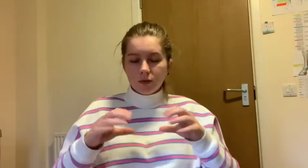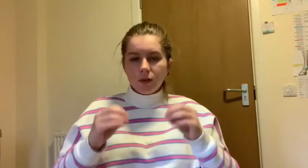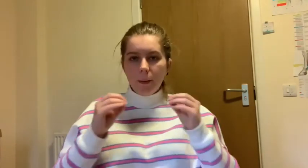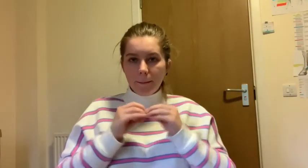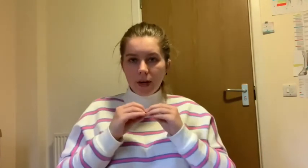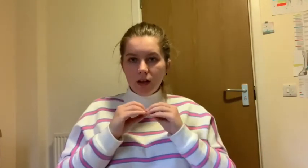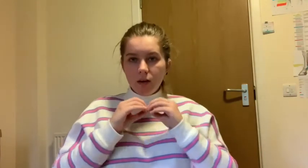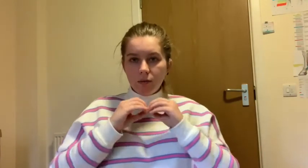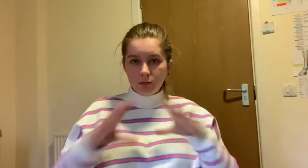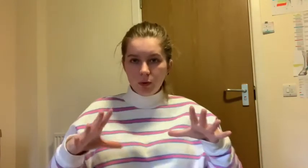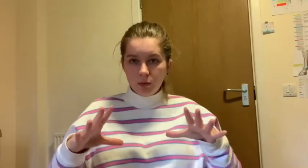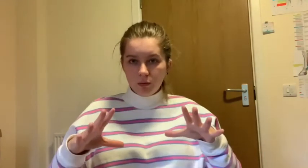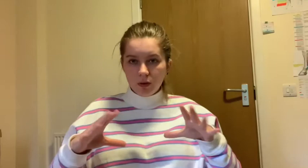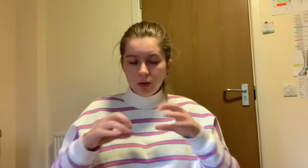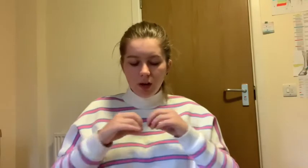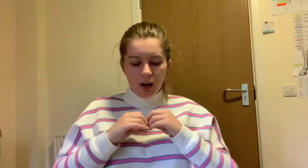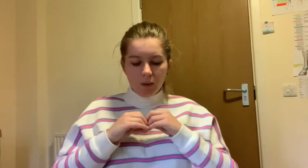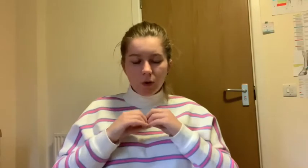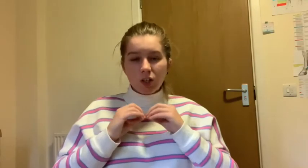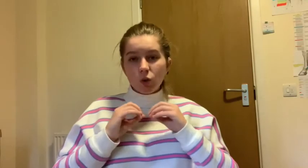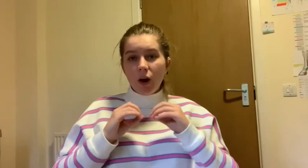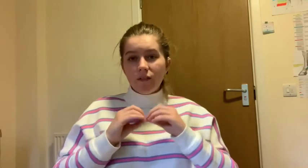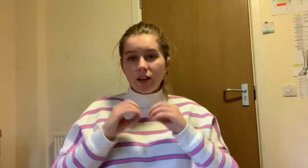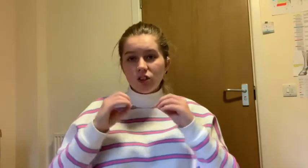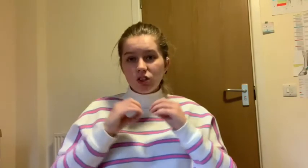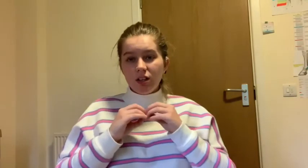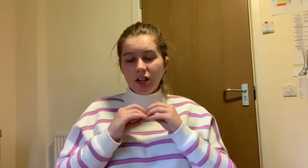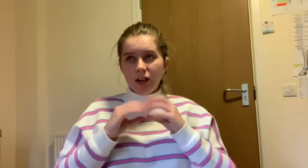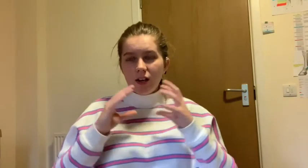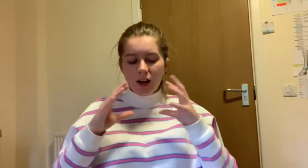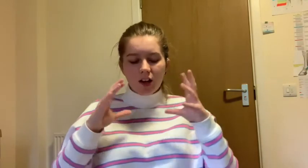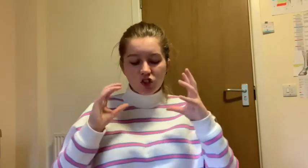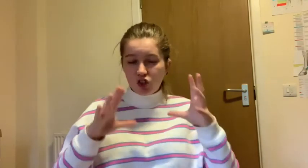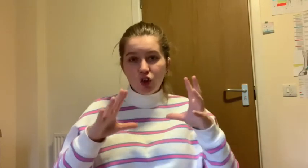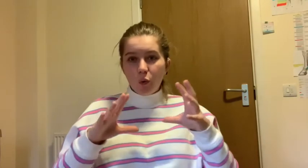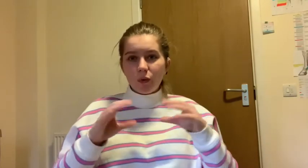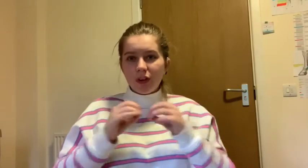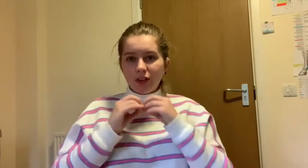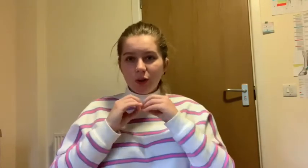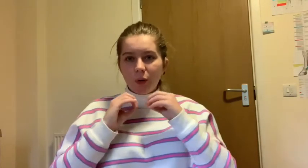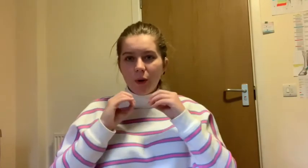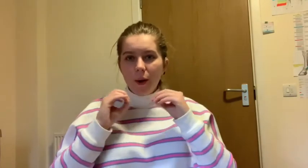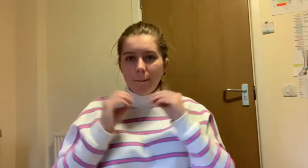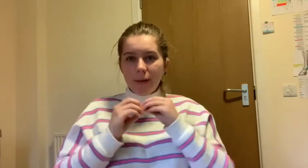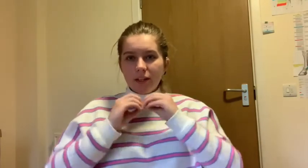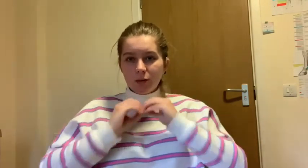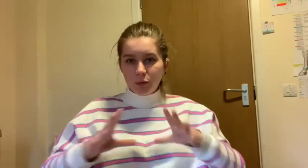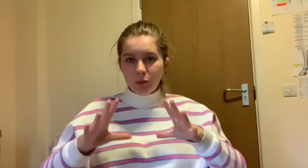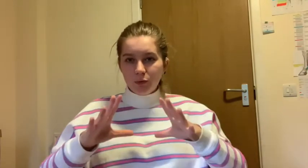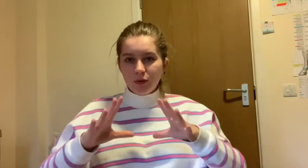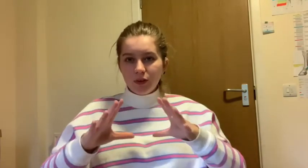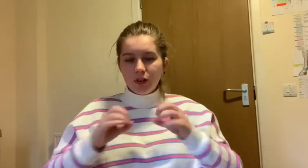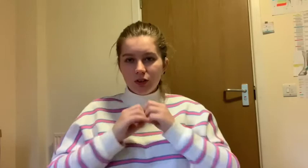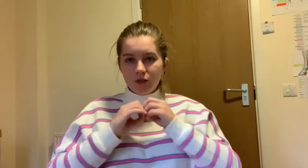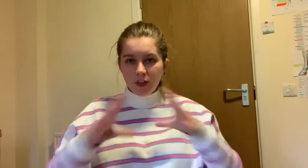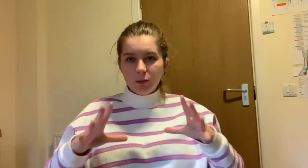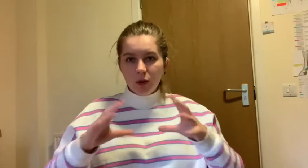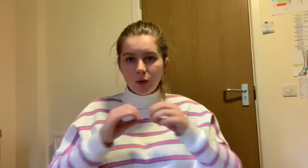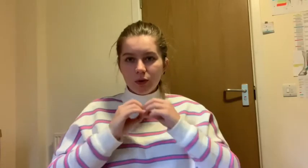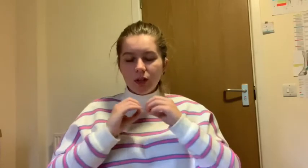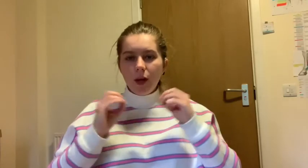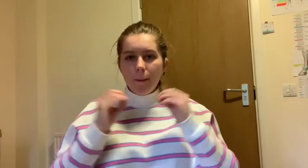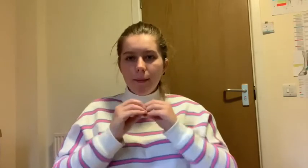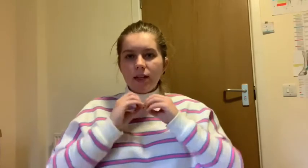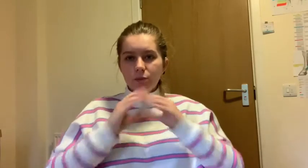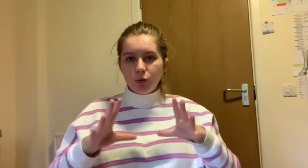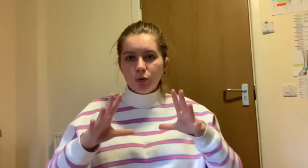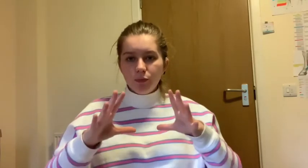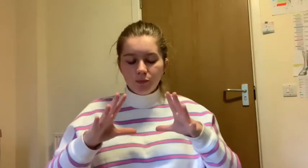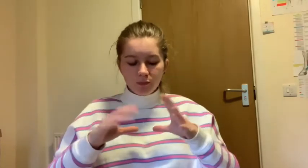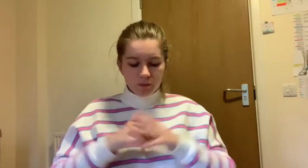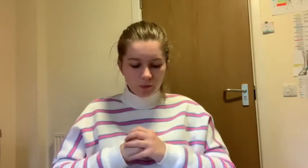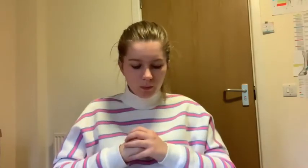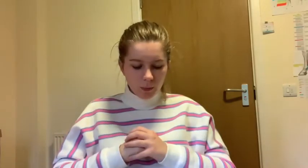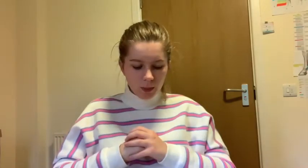B(ase) "Boom" because it goes fast, I just go with it. "Base boom" because something explodes.